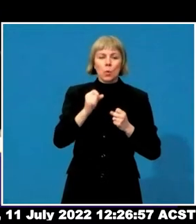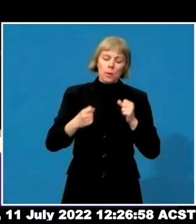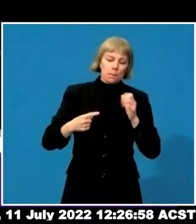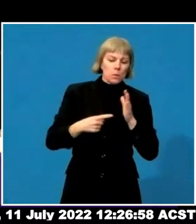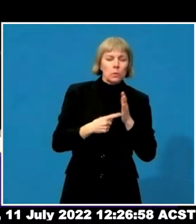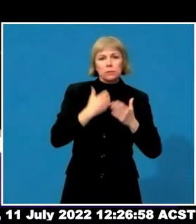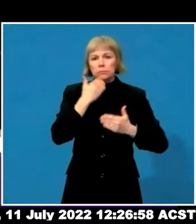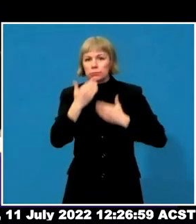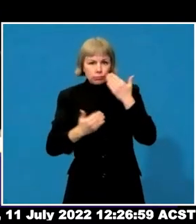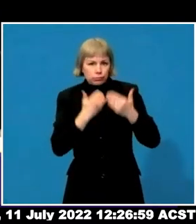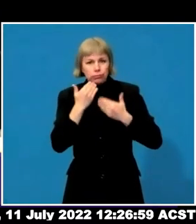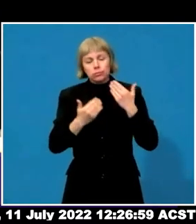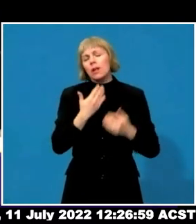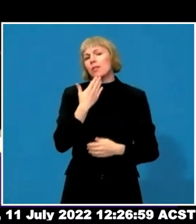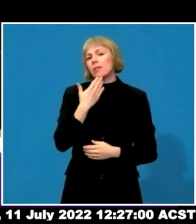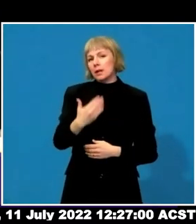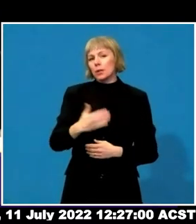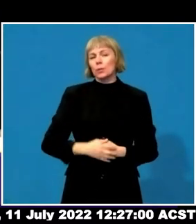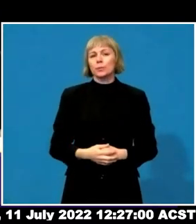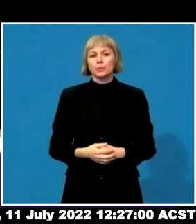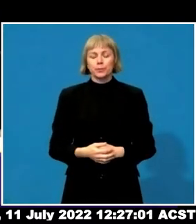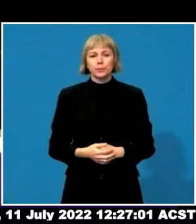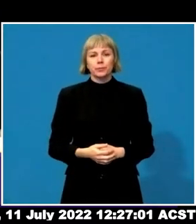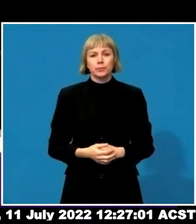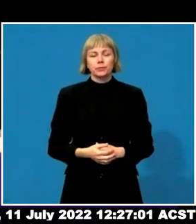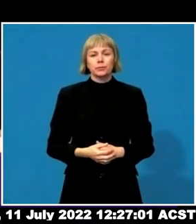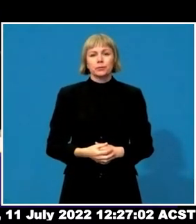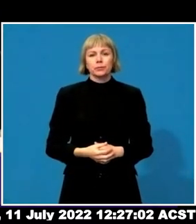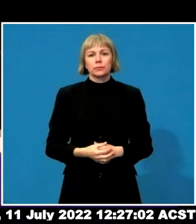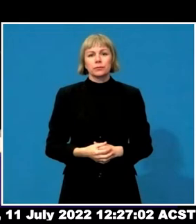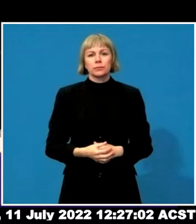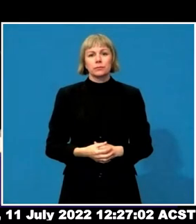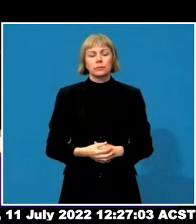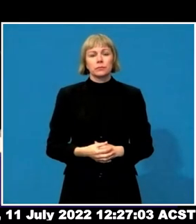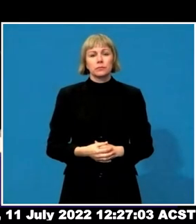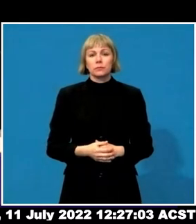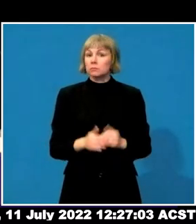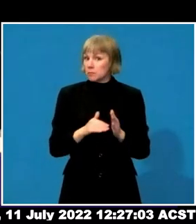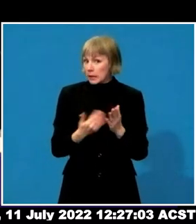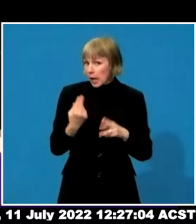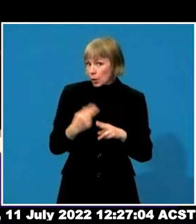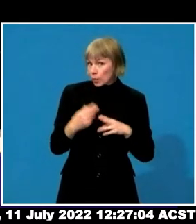So thank you very much. Yeah. CHAIR: Shall we now take an adjournment, Ms Tarrago? Yes, thank you, Chair.